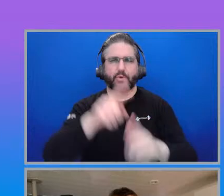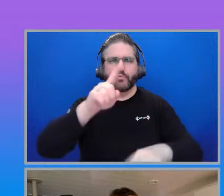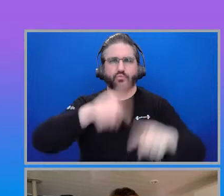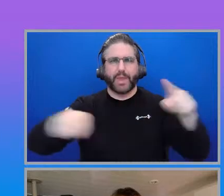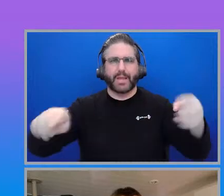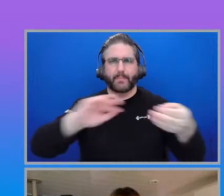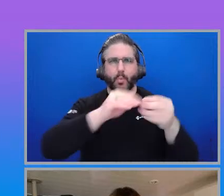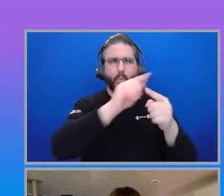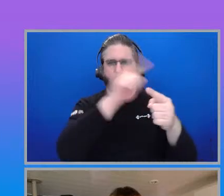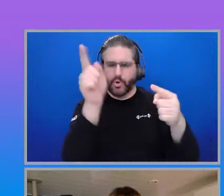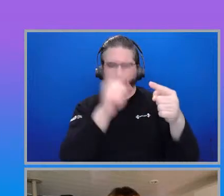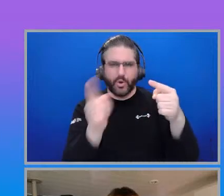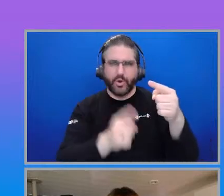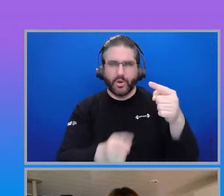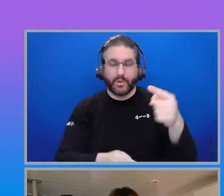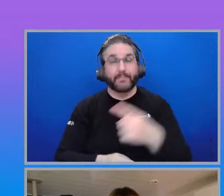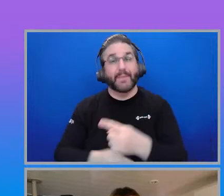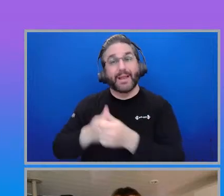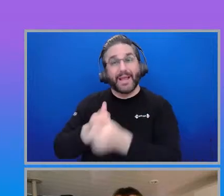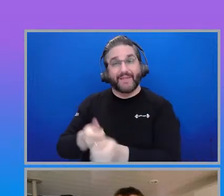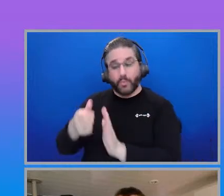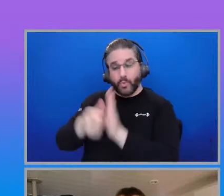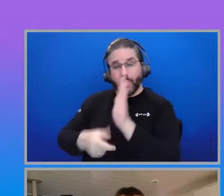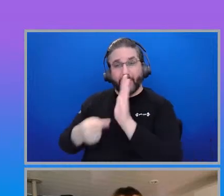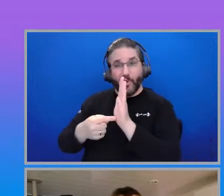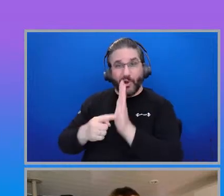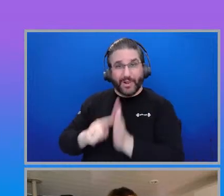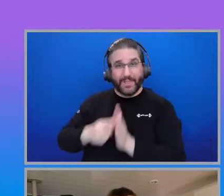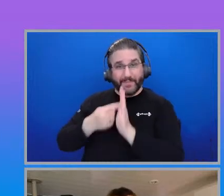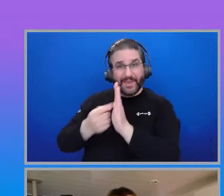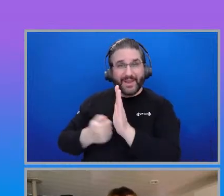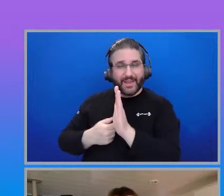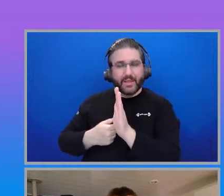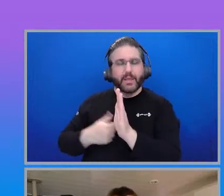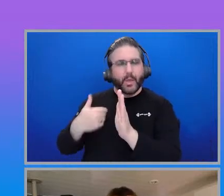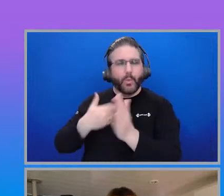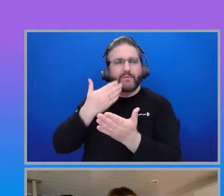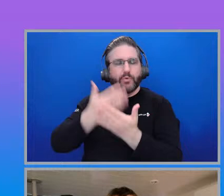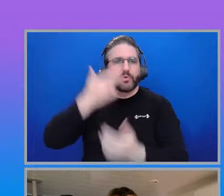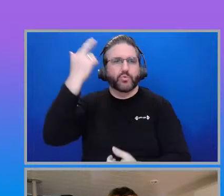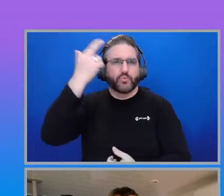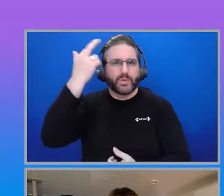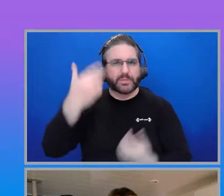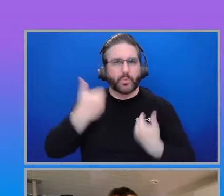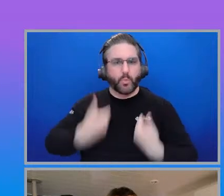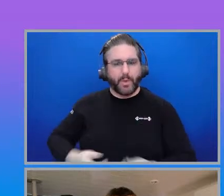order. But there's also, as in that article I showed at the beginning, there's also reasons